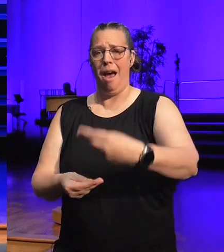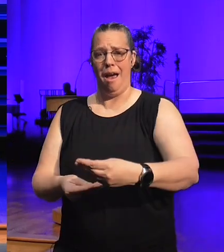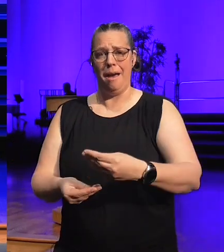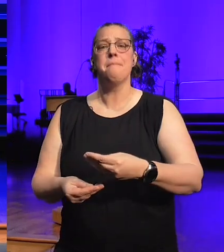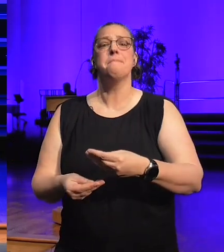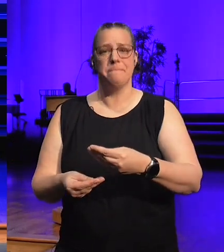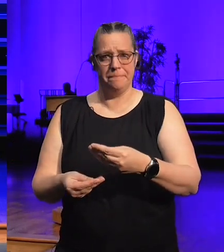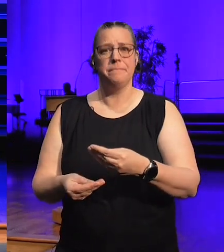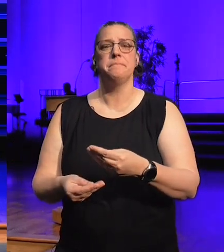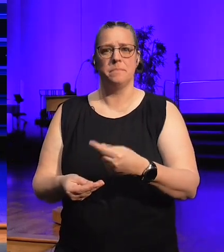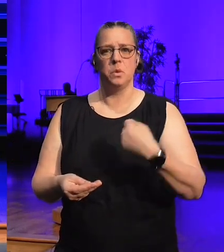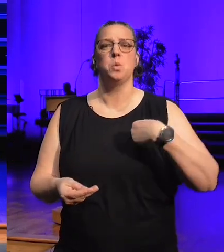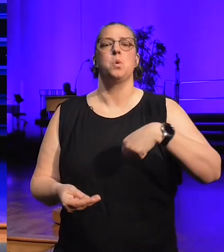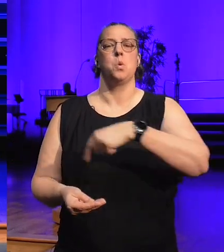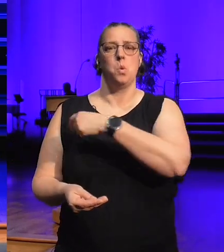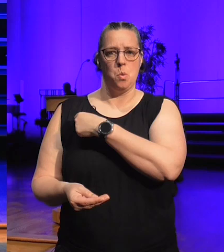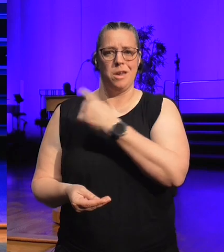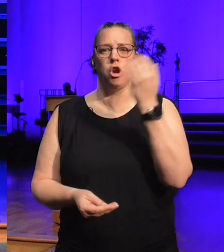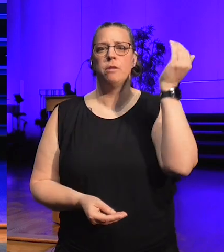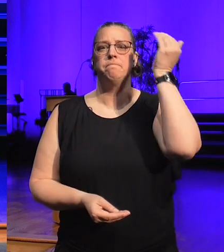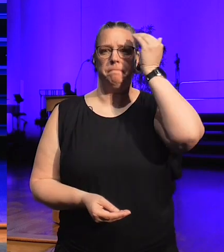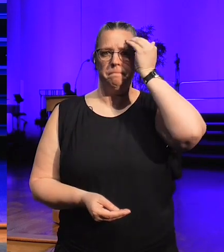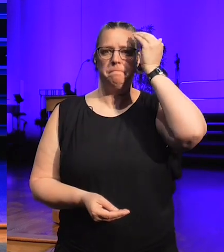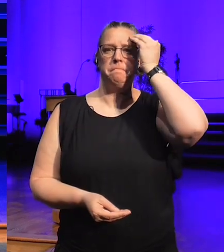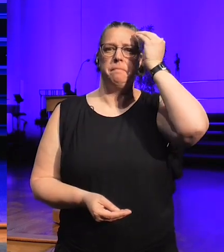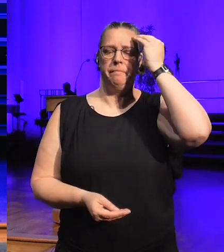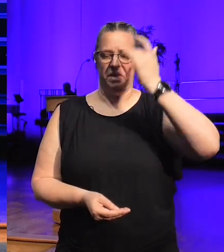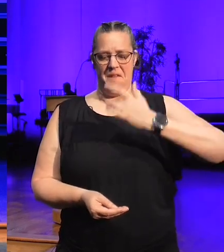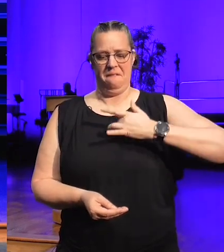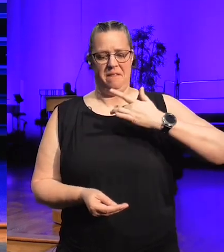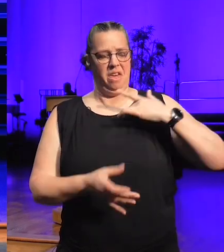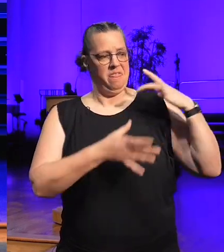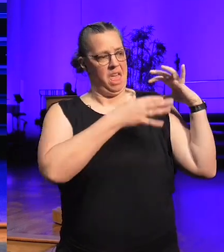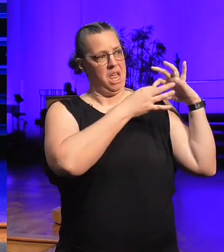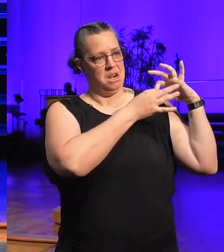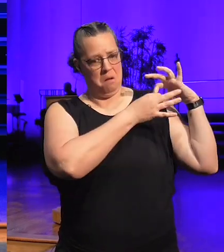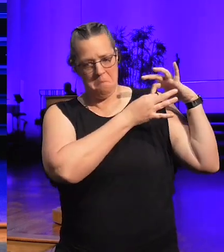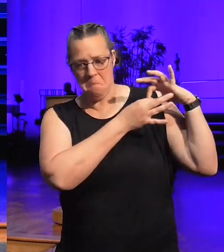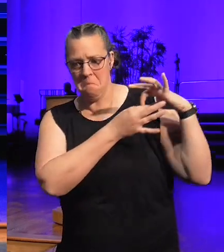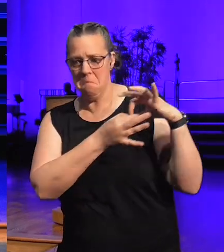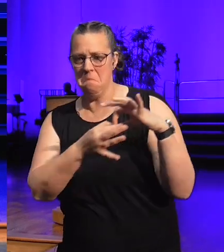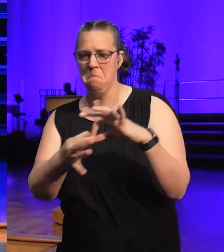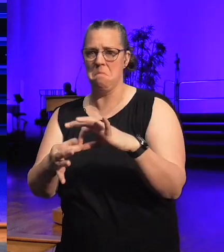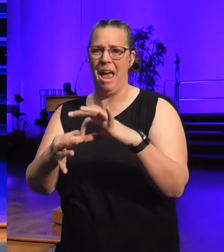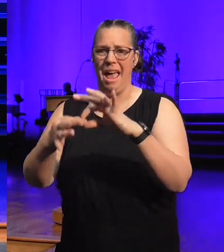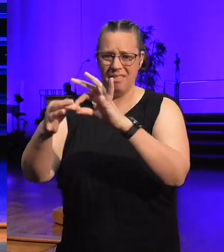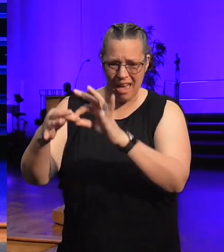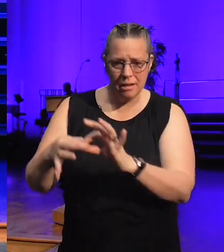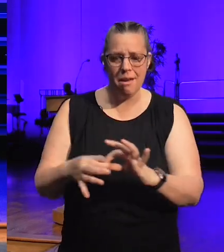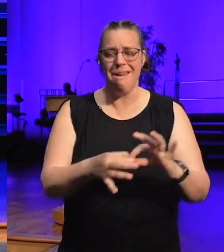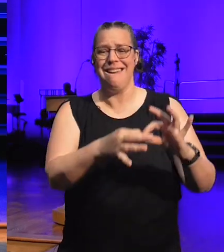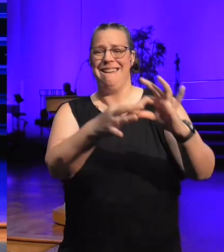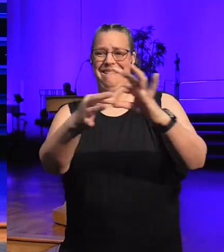prayerful Consciousness feeling that connectedness with every Walk of Life and every Faith tradition